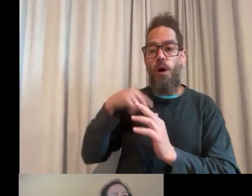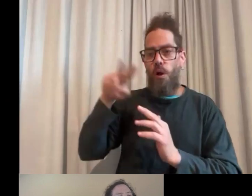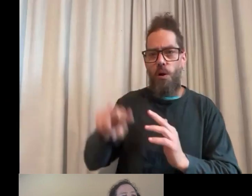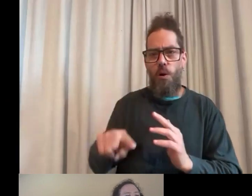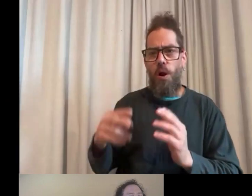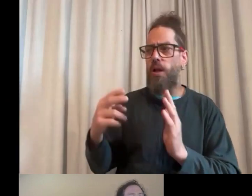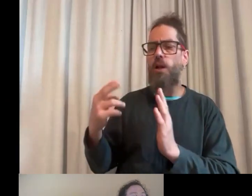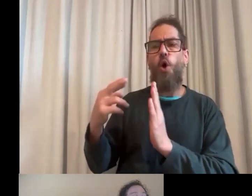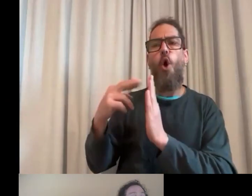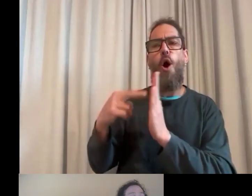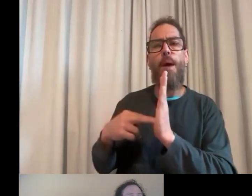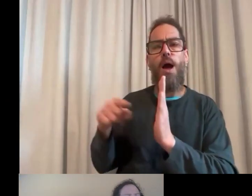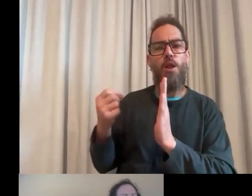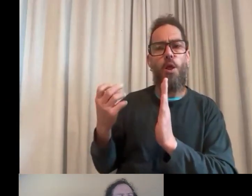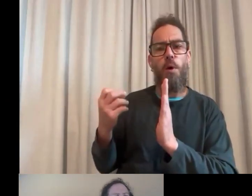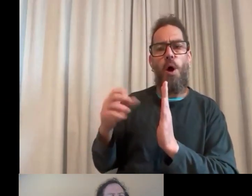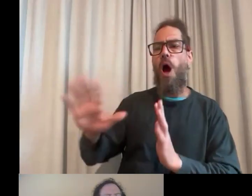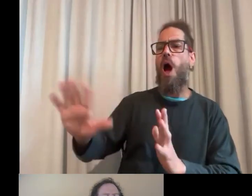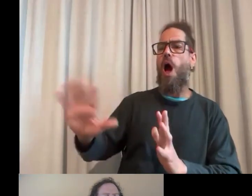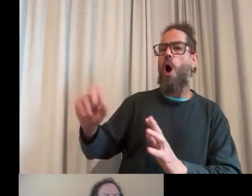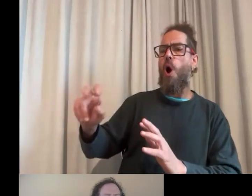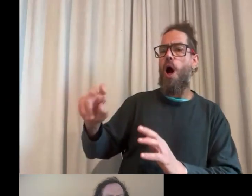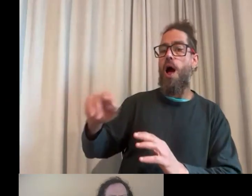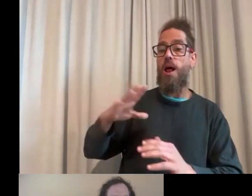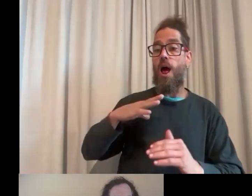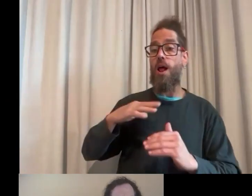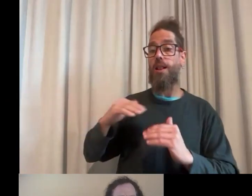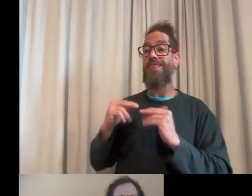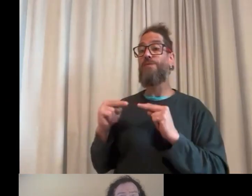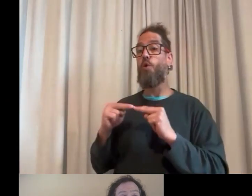So yes, actually, [? Utgu, ?] the Phase 1 regulations